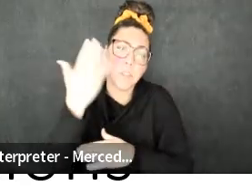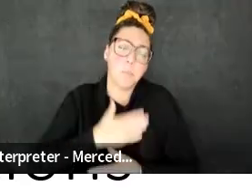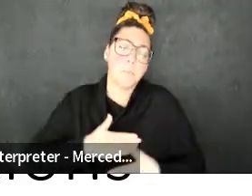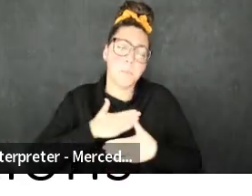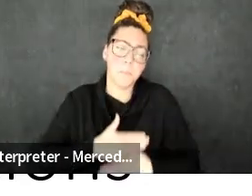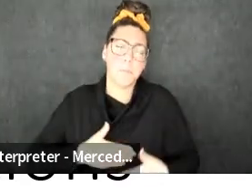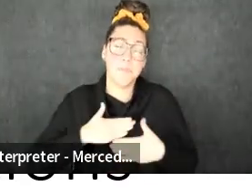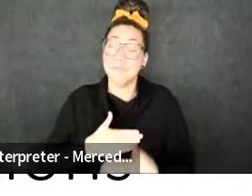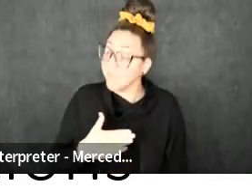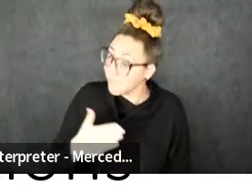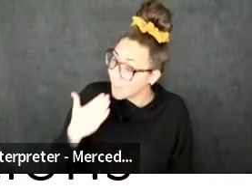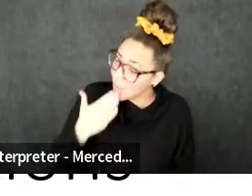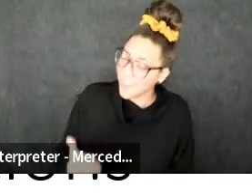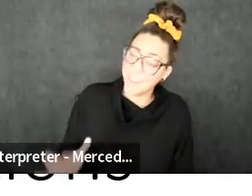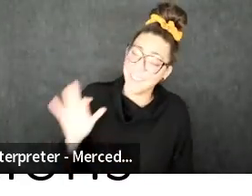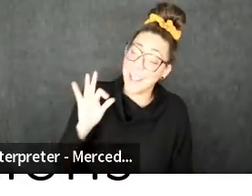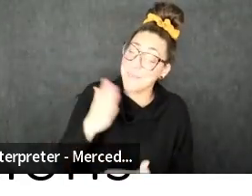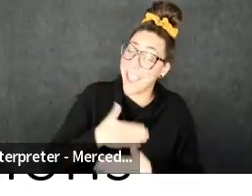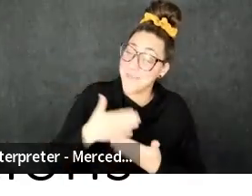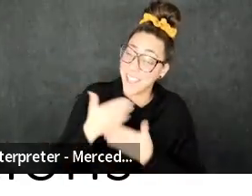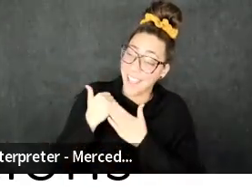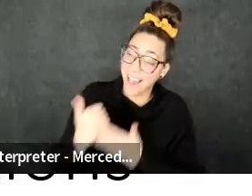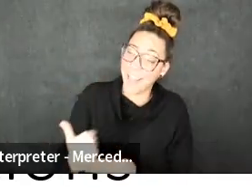And I'm glad I was helpful. Thank you for sharing that. Thank you,